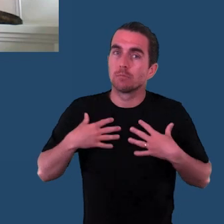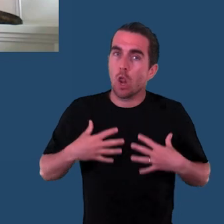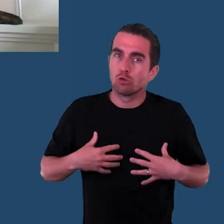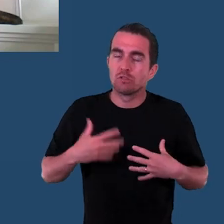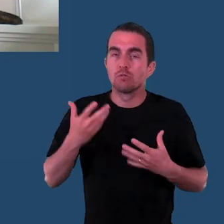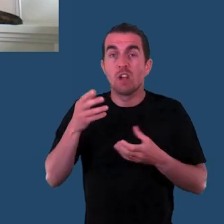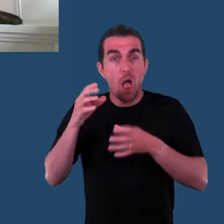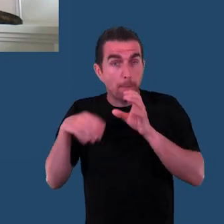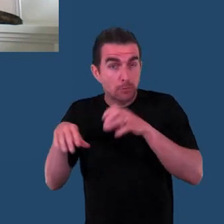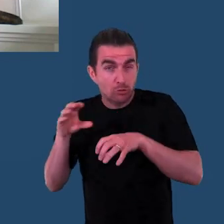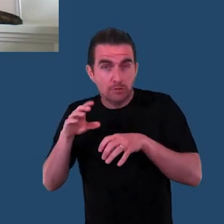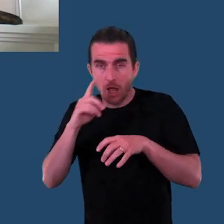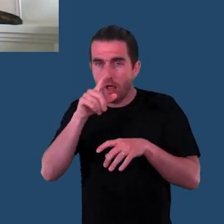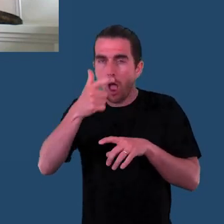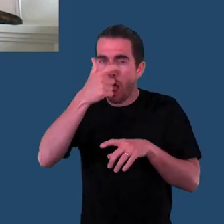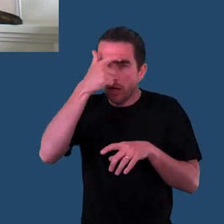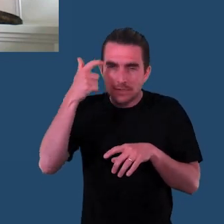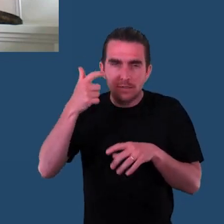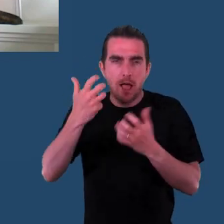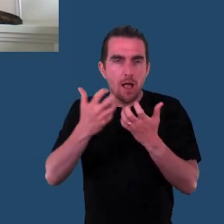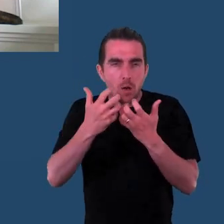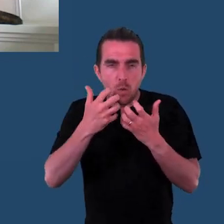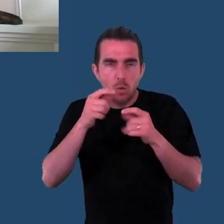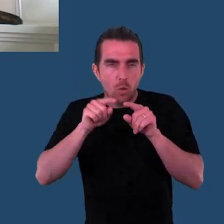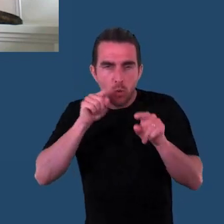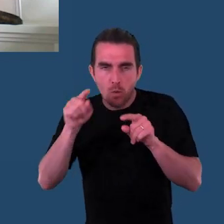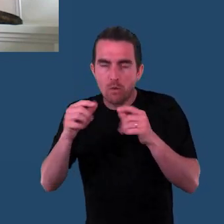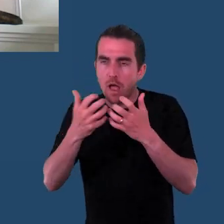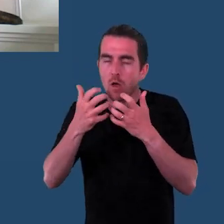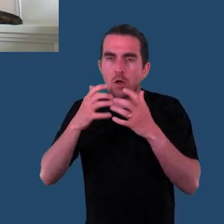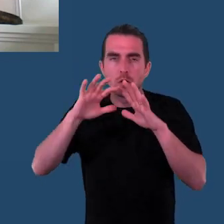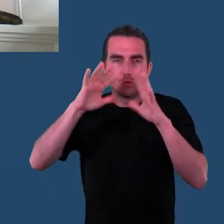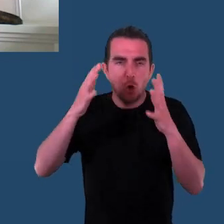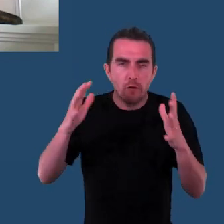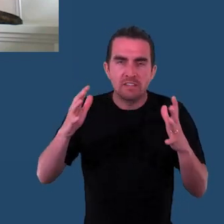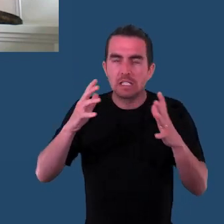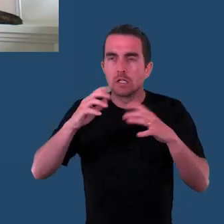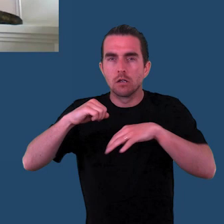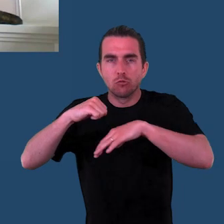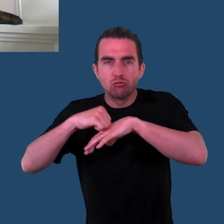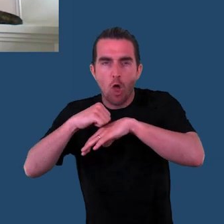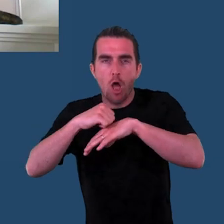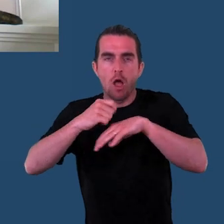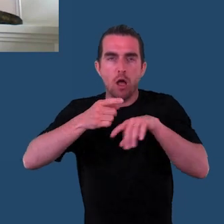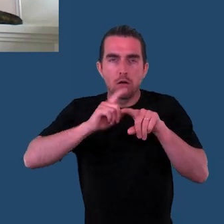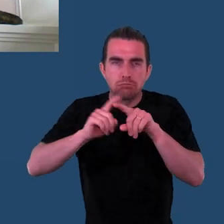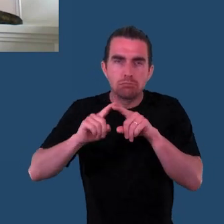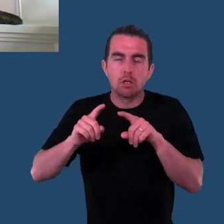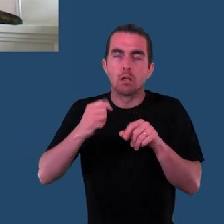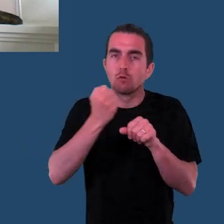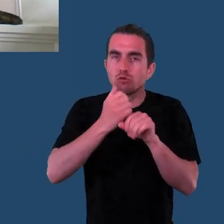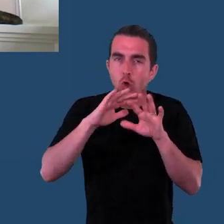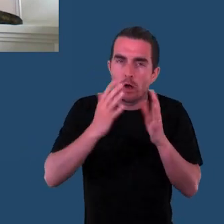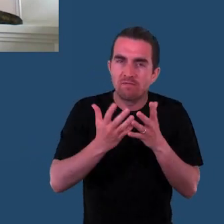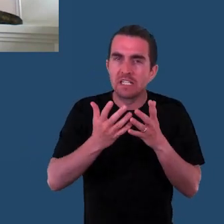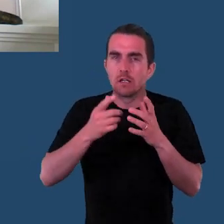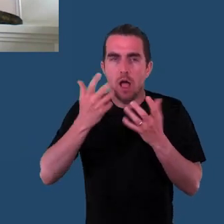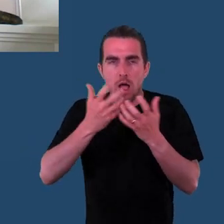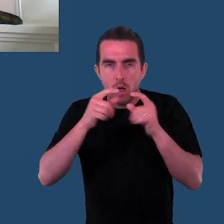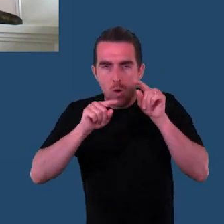chemistry, to help you understand geology and rocks, later on, geography, processes like that,